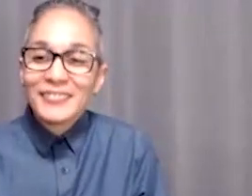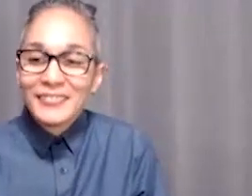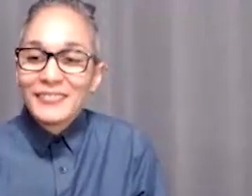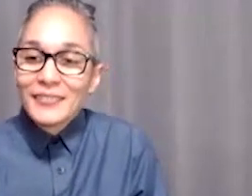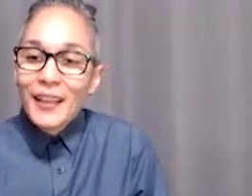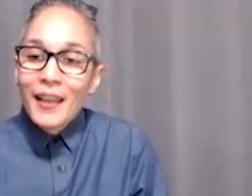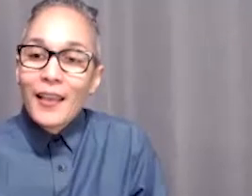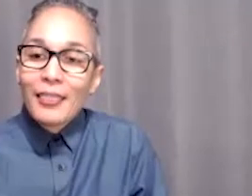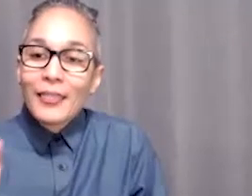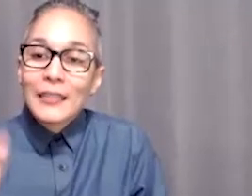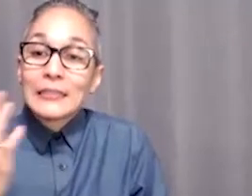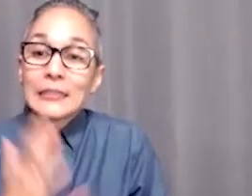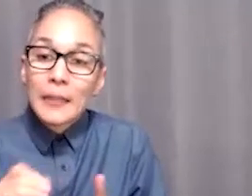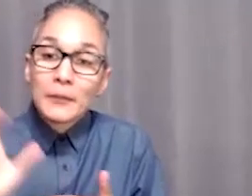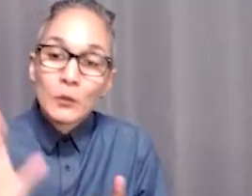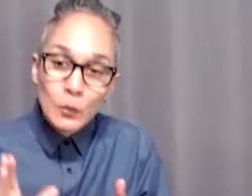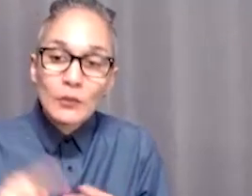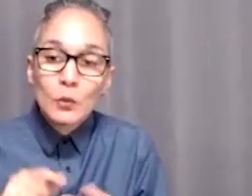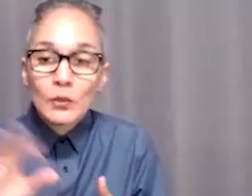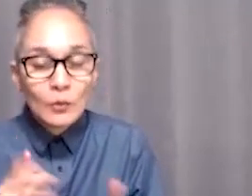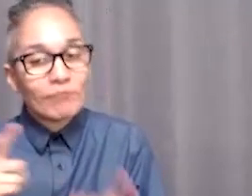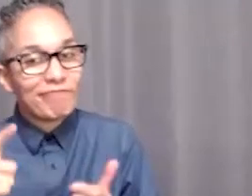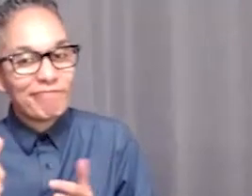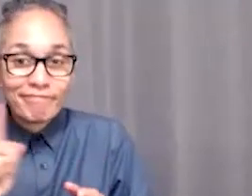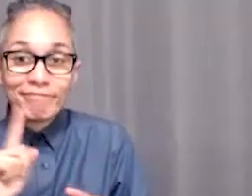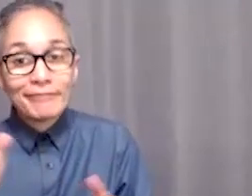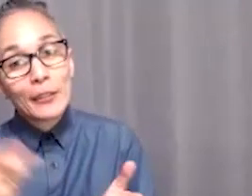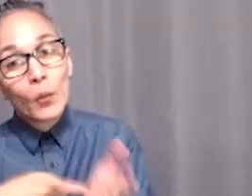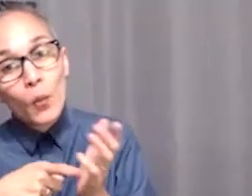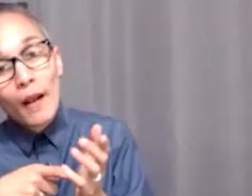then some student to student interaction is required according to your COR.